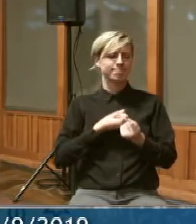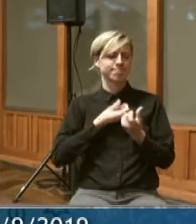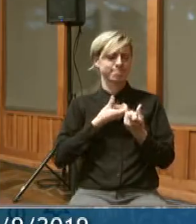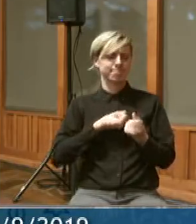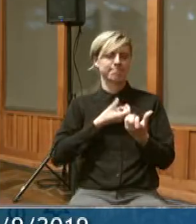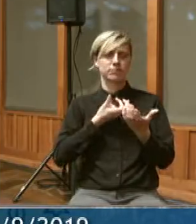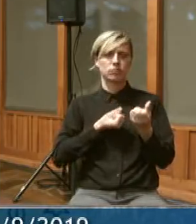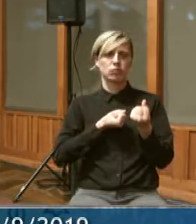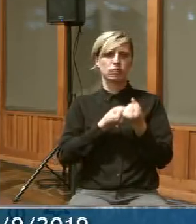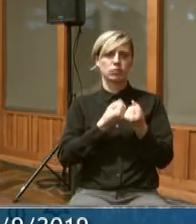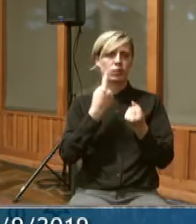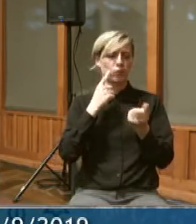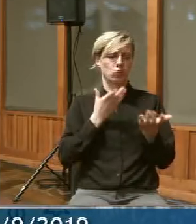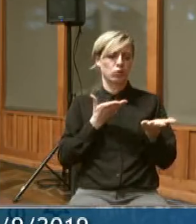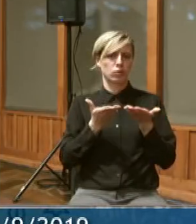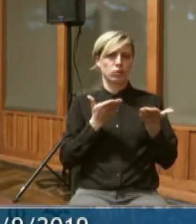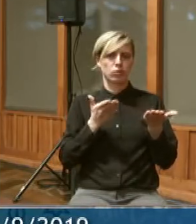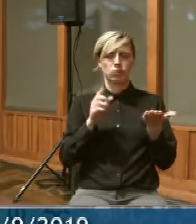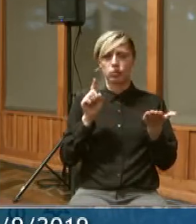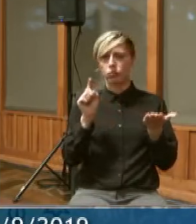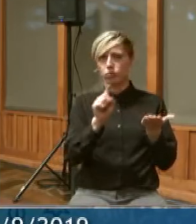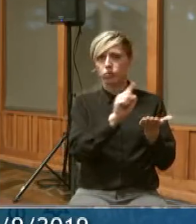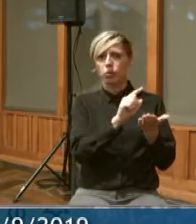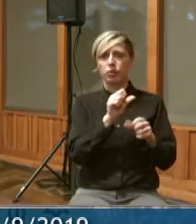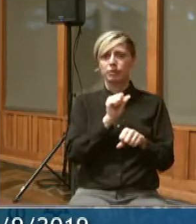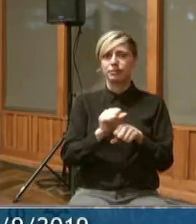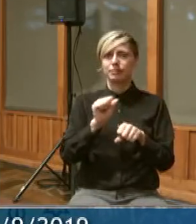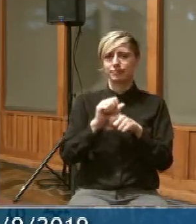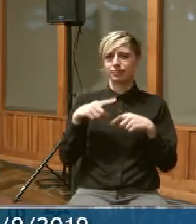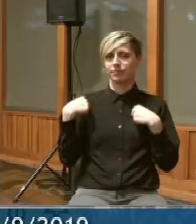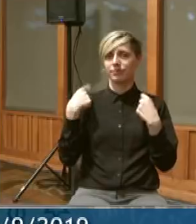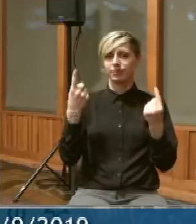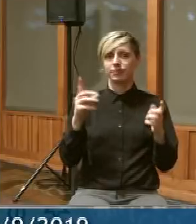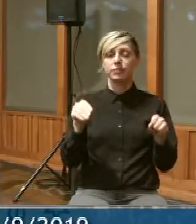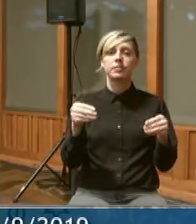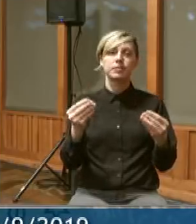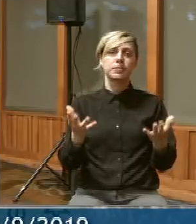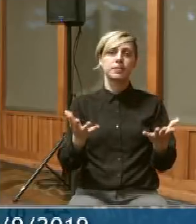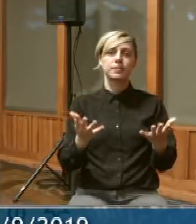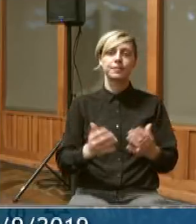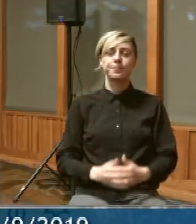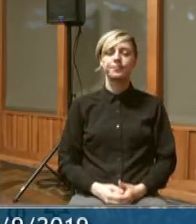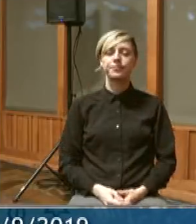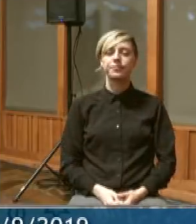THESE FOLKS ARE TAKING REAL TIME OUT OF THEIR DAYS TO EXPRESS THEIR SUPPORT FOR THESE SERVICES THAT YOU AND OTHERS HAVE WORKED